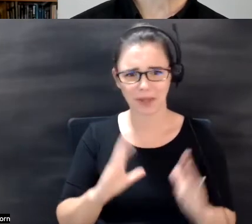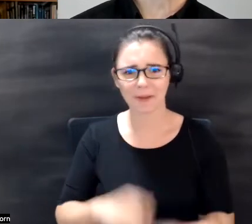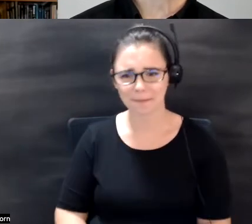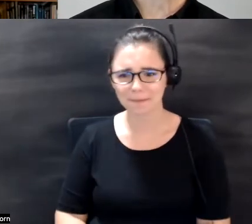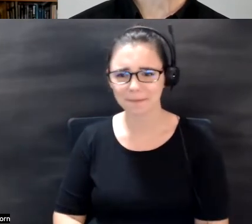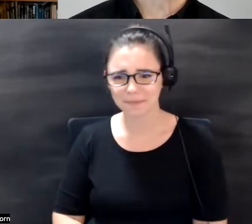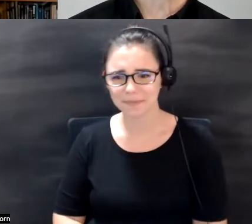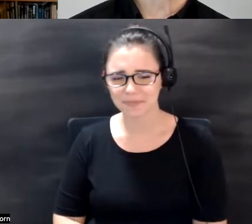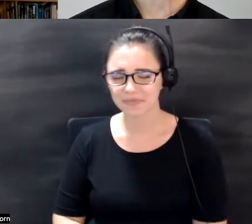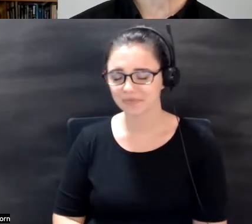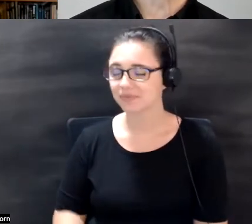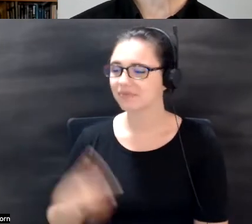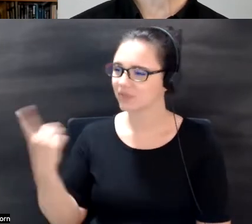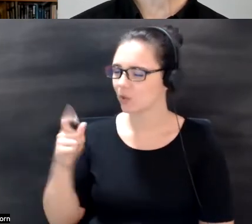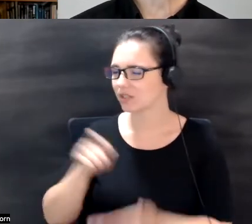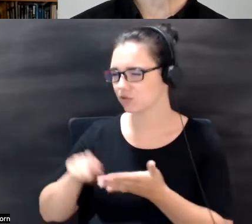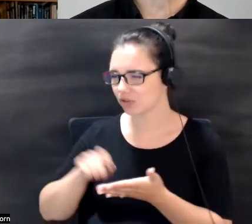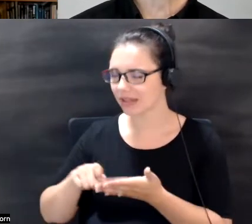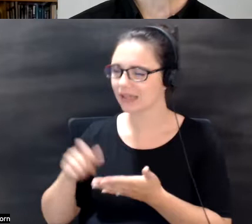so, always journaling and writing poems and short stories.